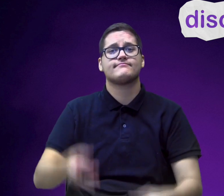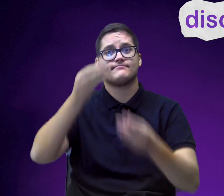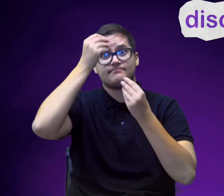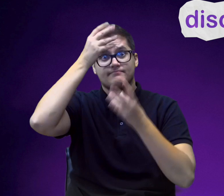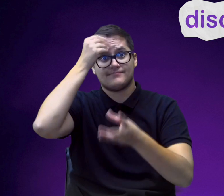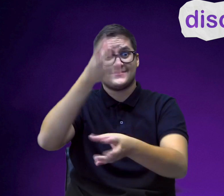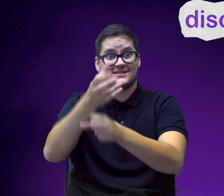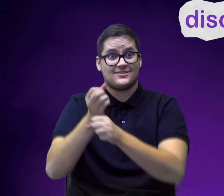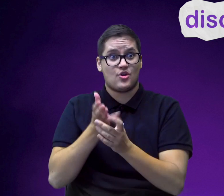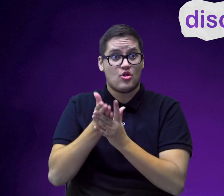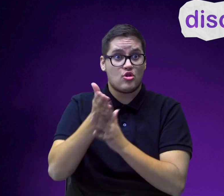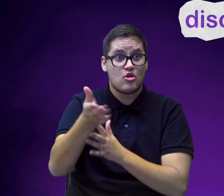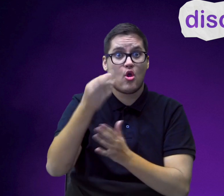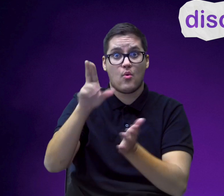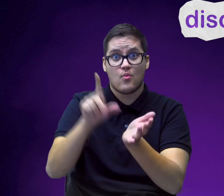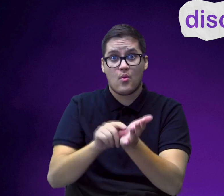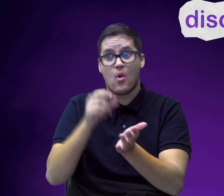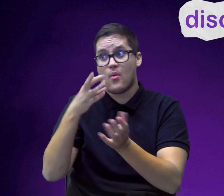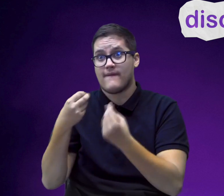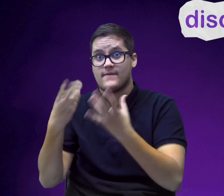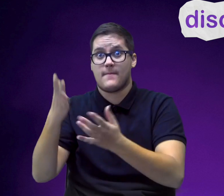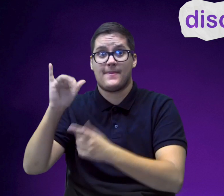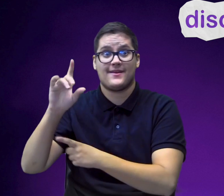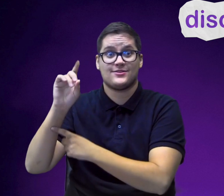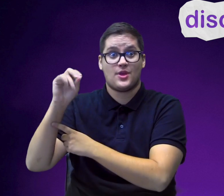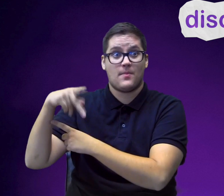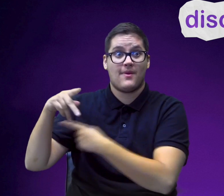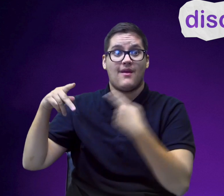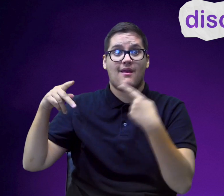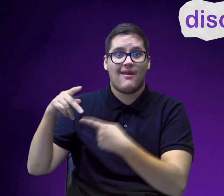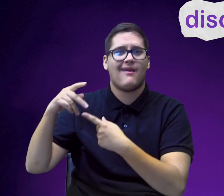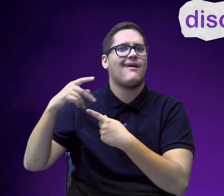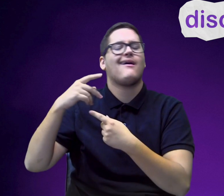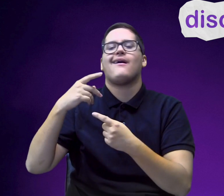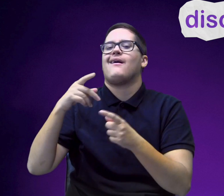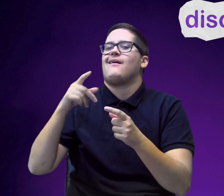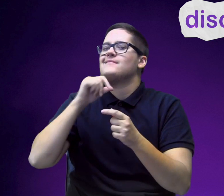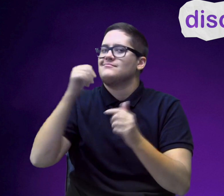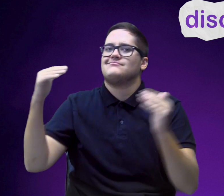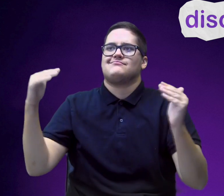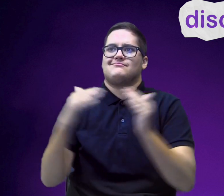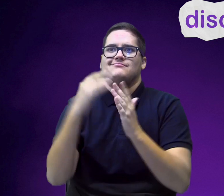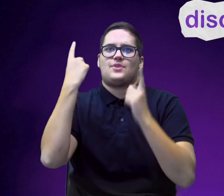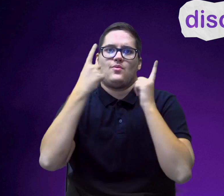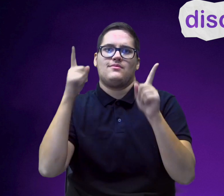Information accessed through or published or provided by DOP, however, is not to be